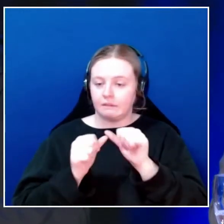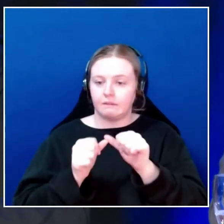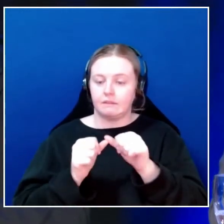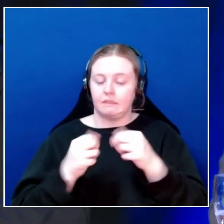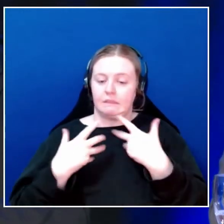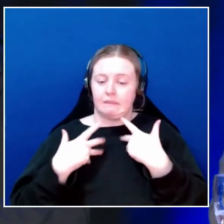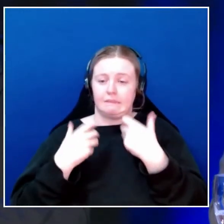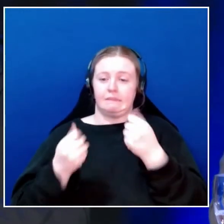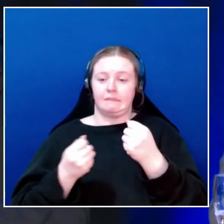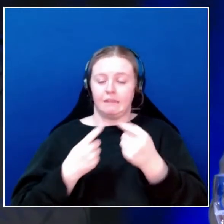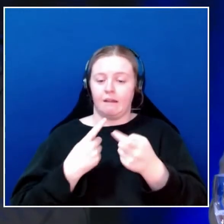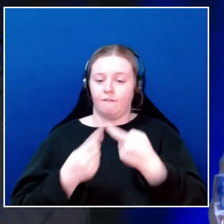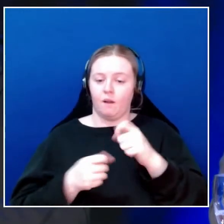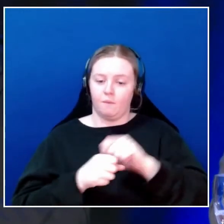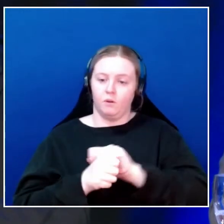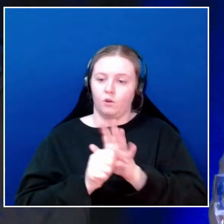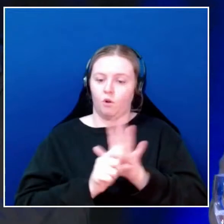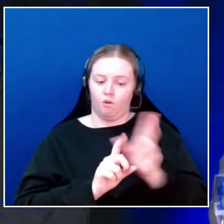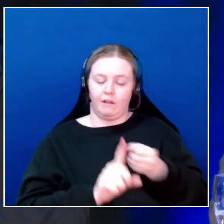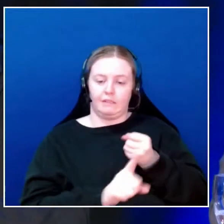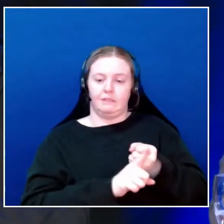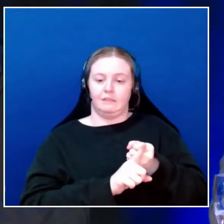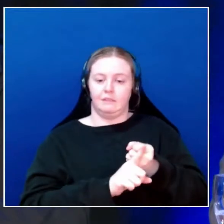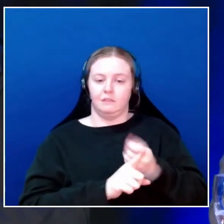We look forward to carrying our success into the future.